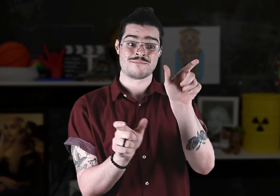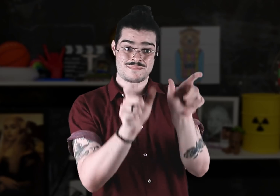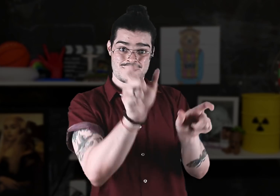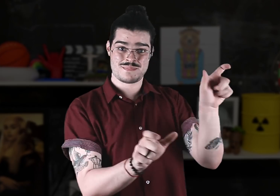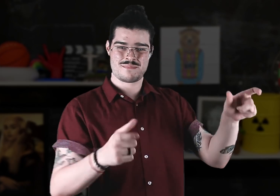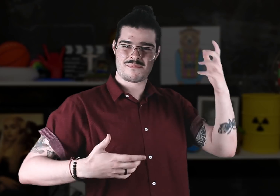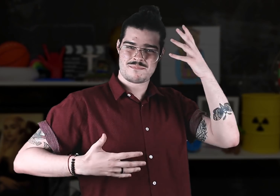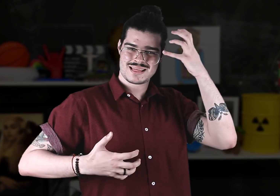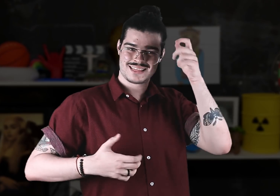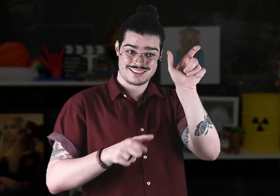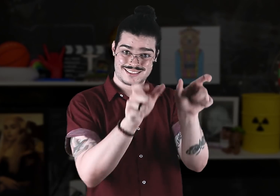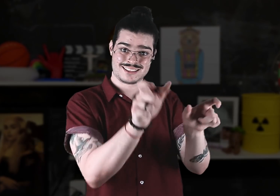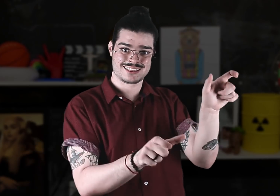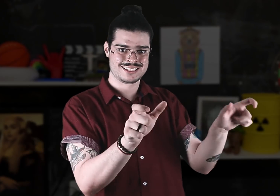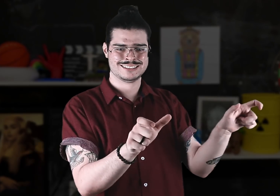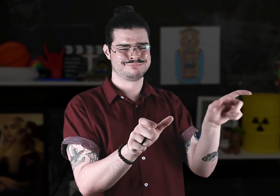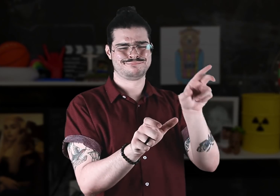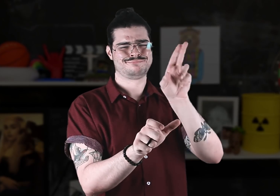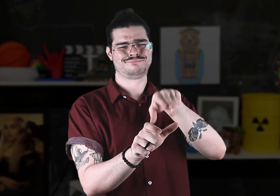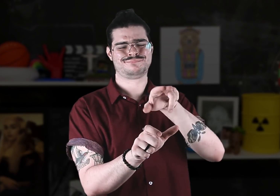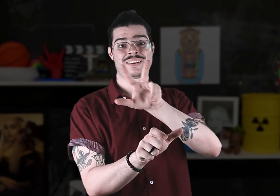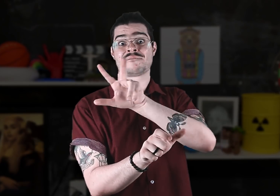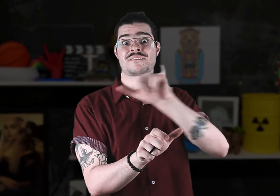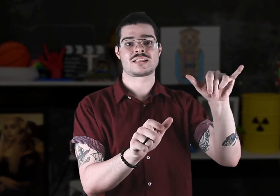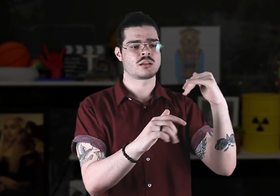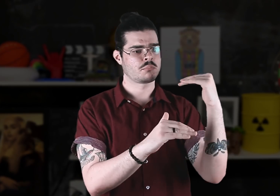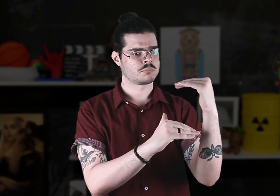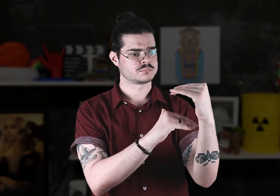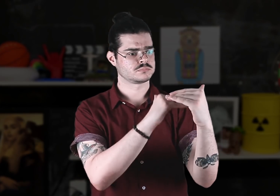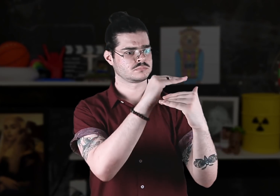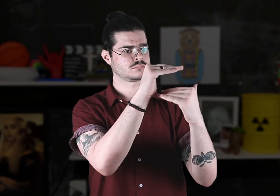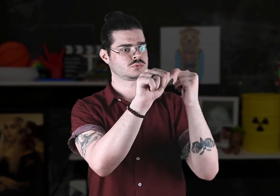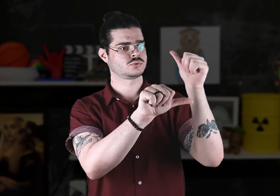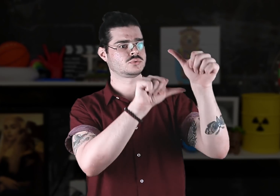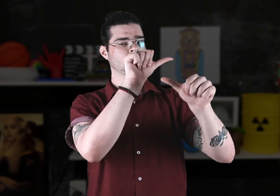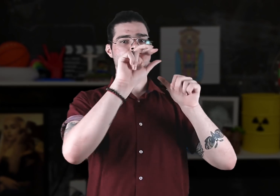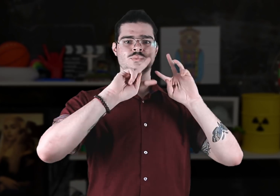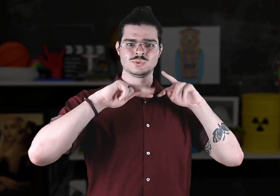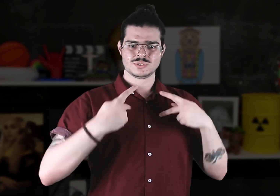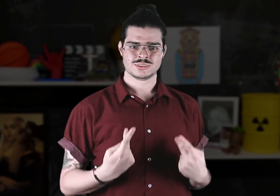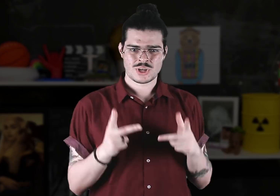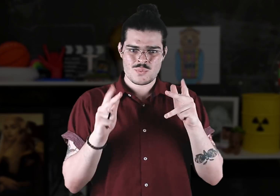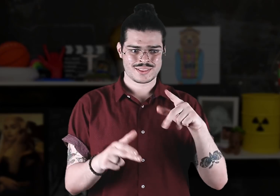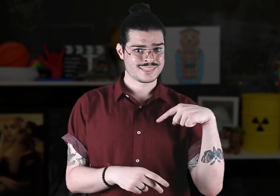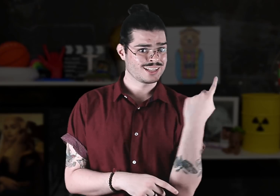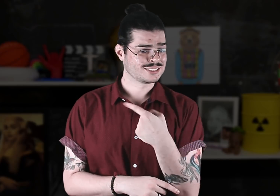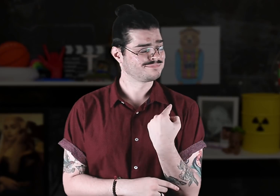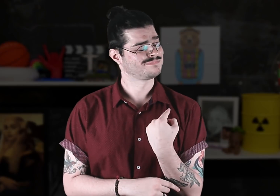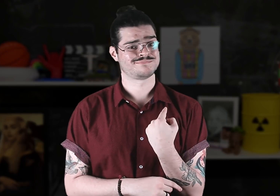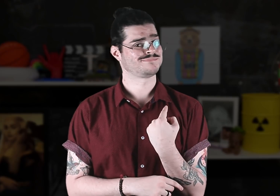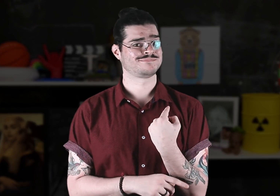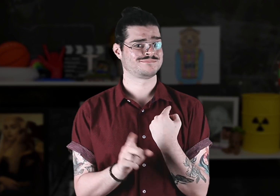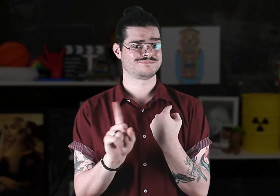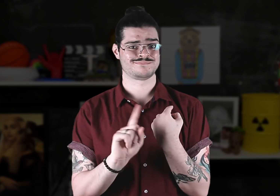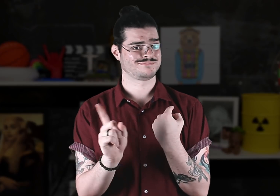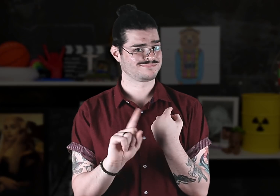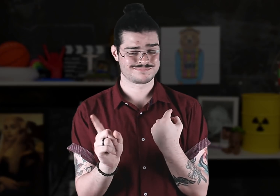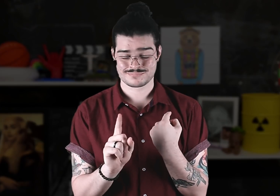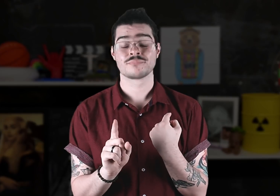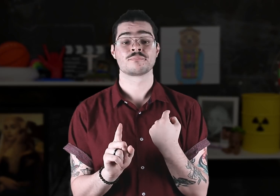Monkeys will never become human like us